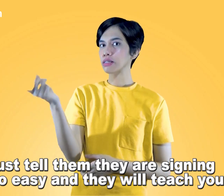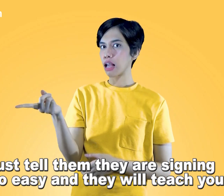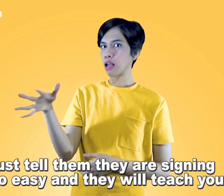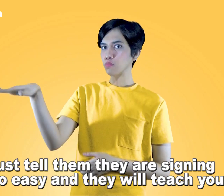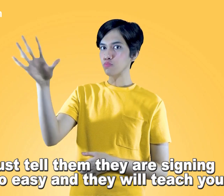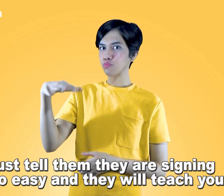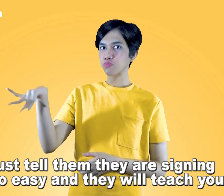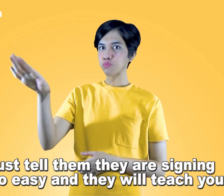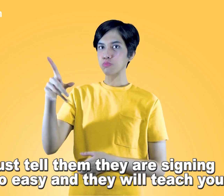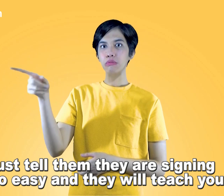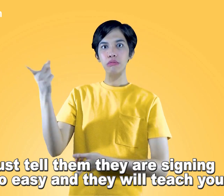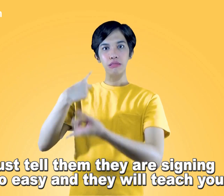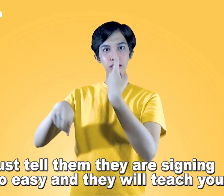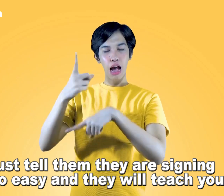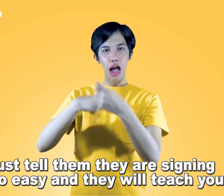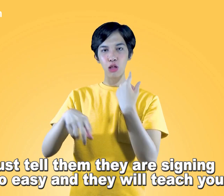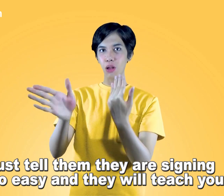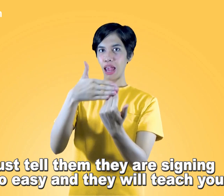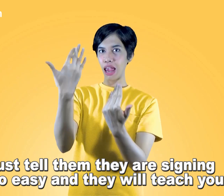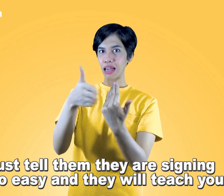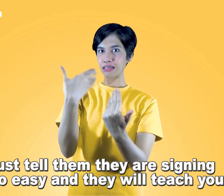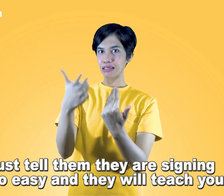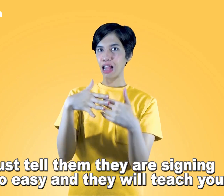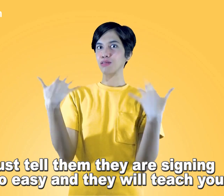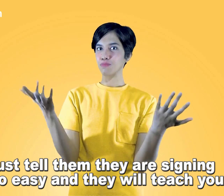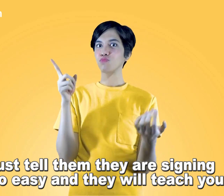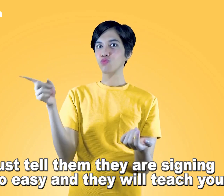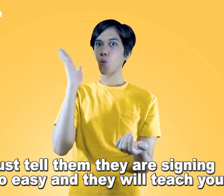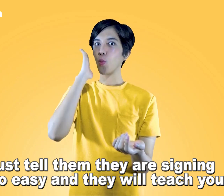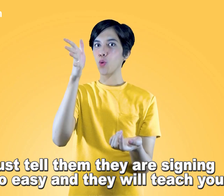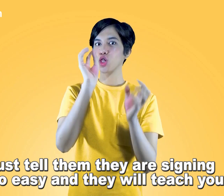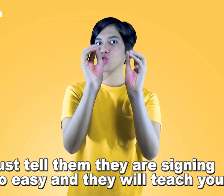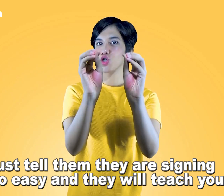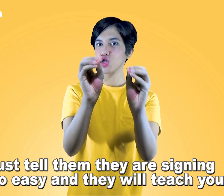just tell them they are signing to easy and they will teach you